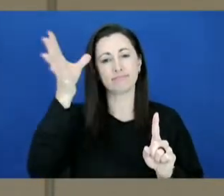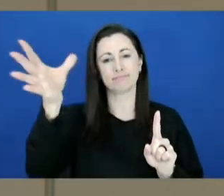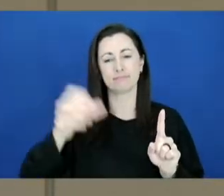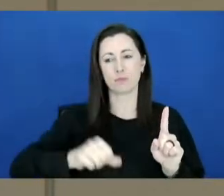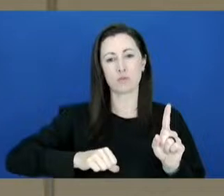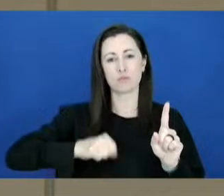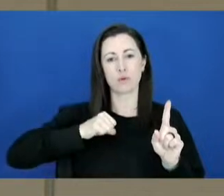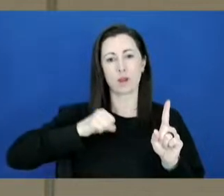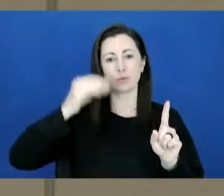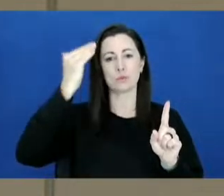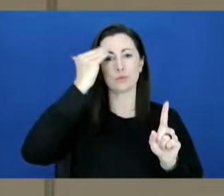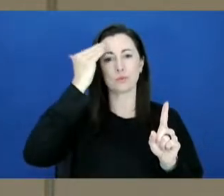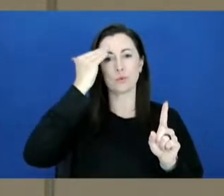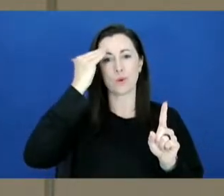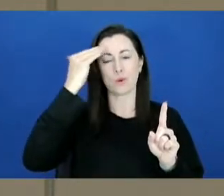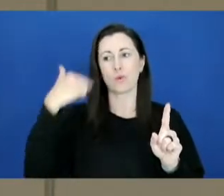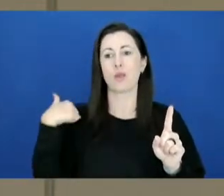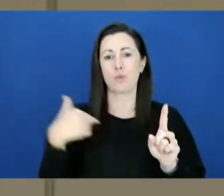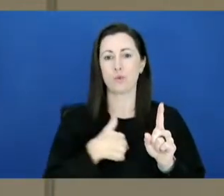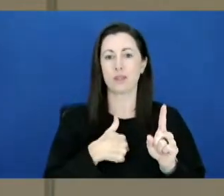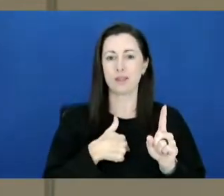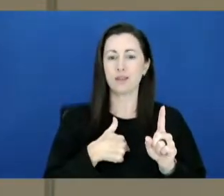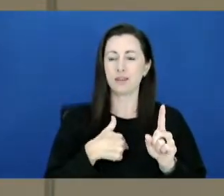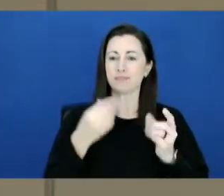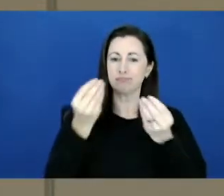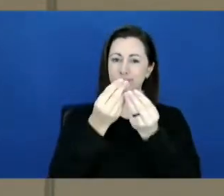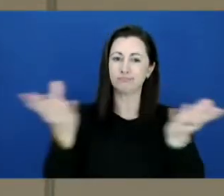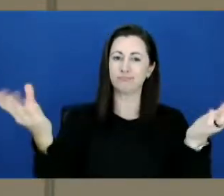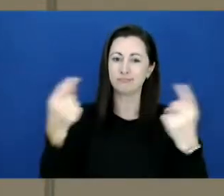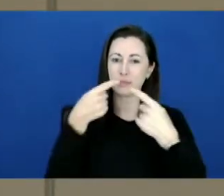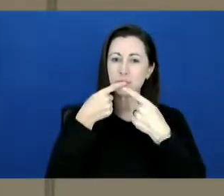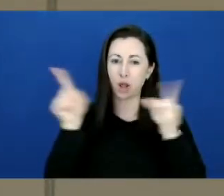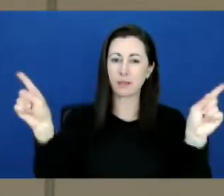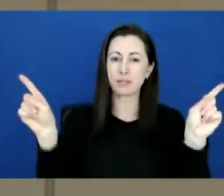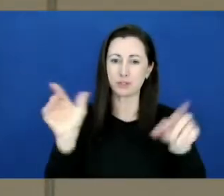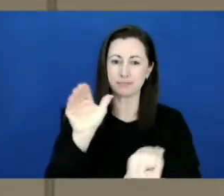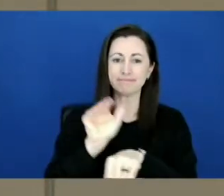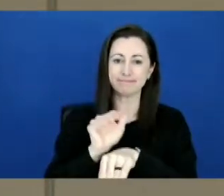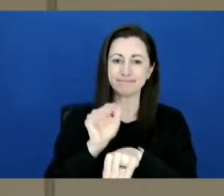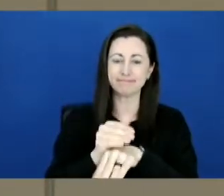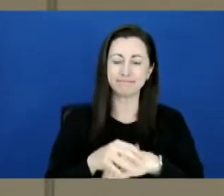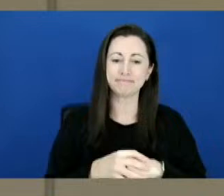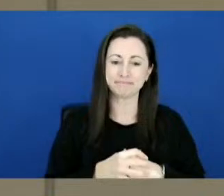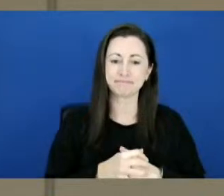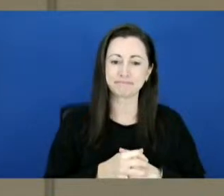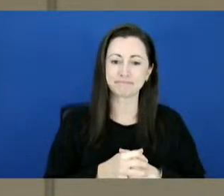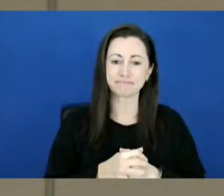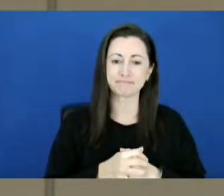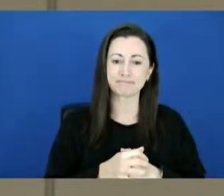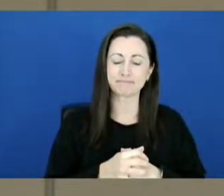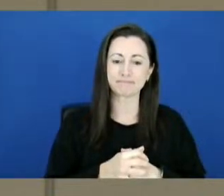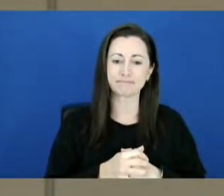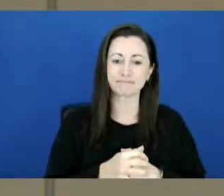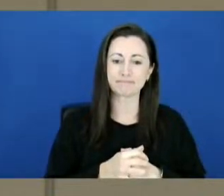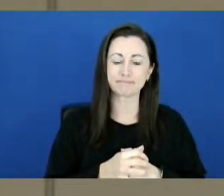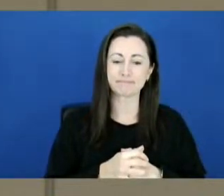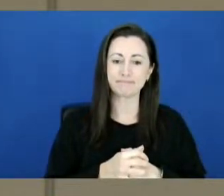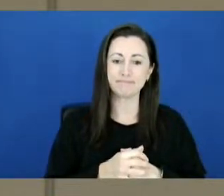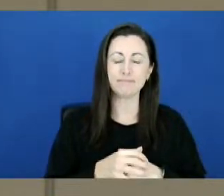AND I THINK HE WOULD BE REALLY PROUD TO KNOW THAT WE WERE